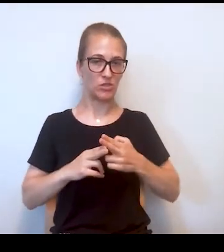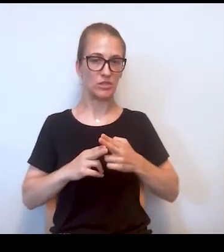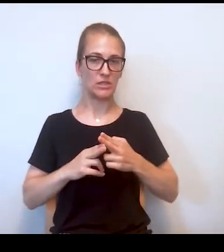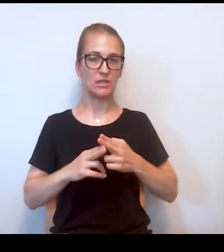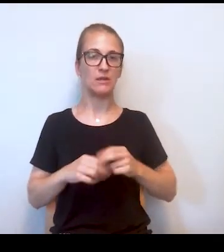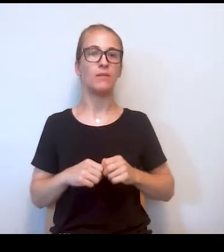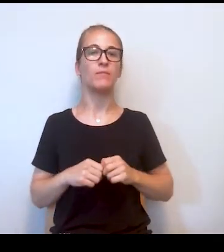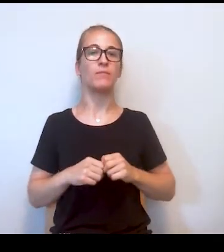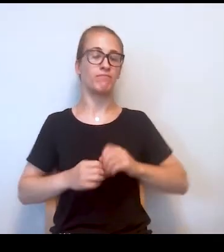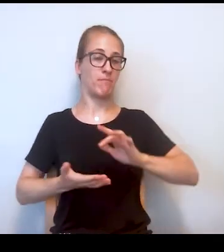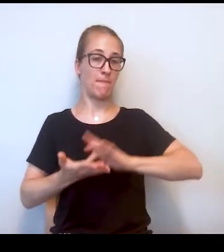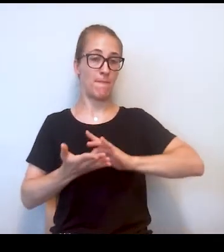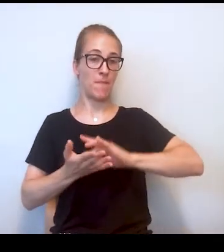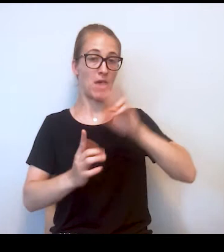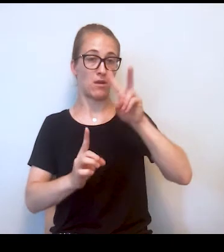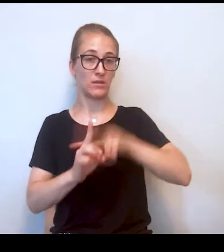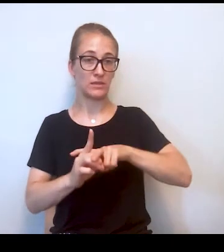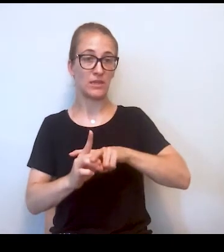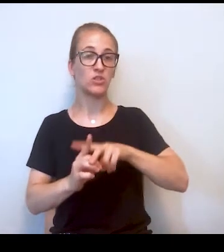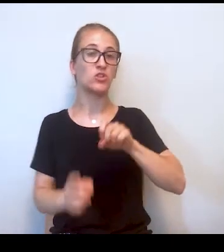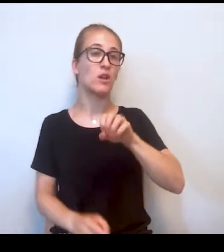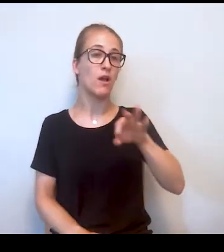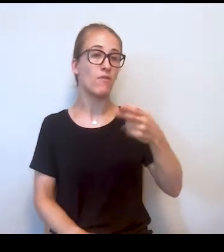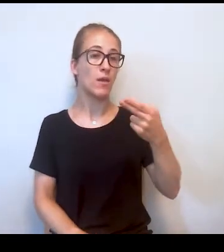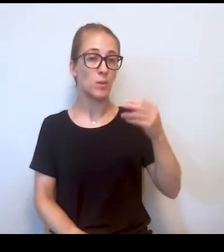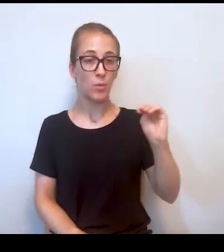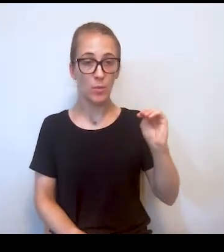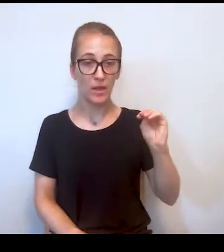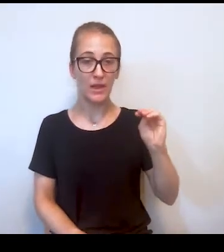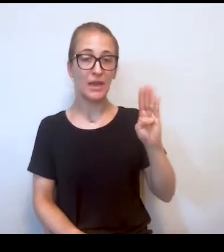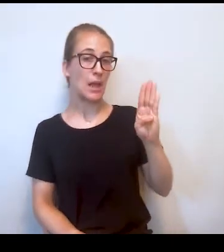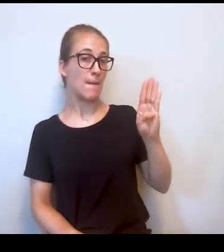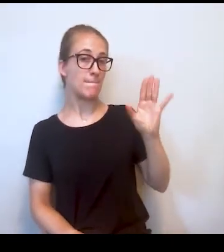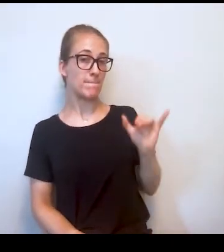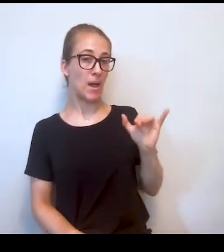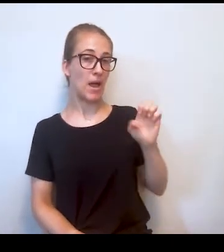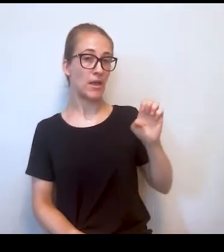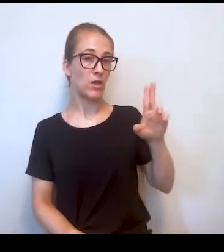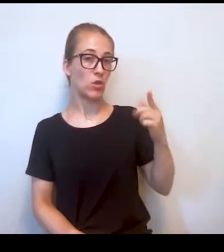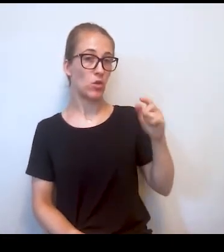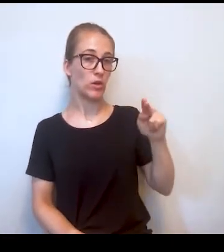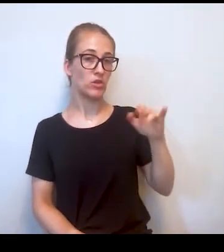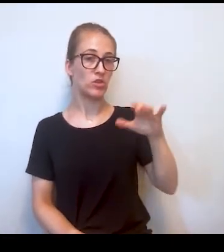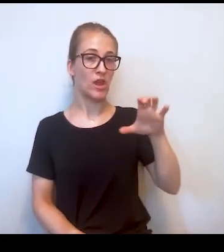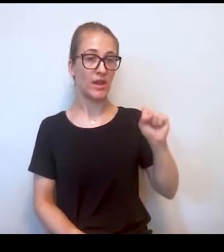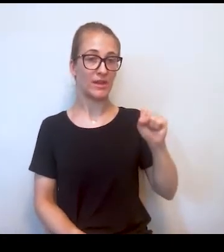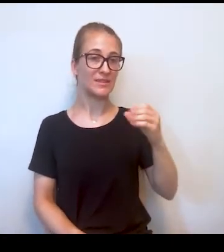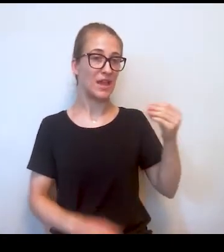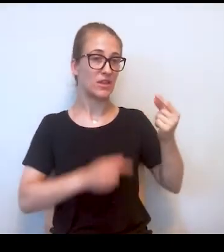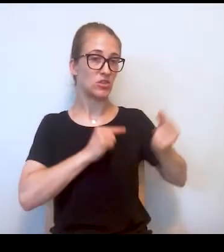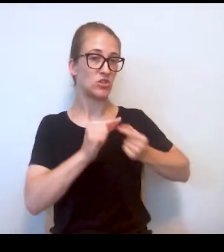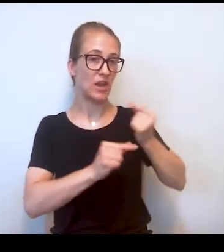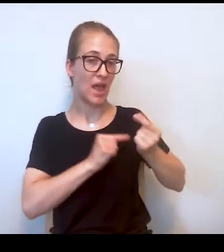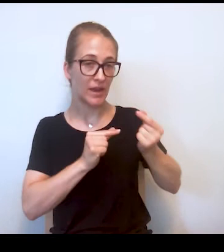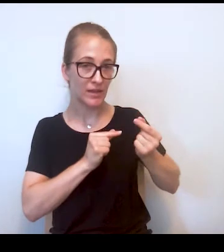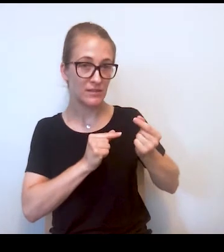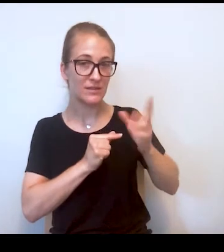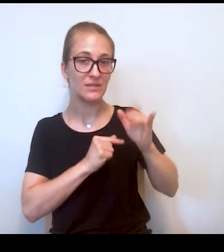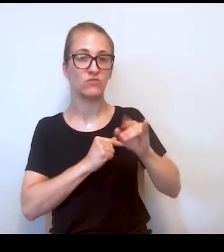by the eugenics and genetics movement is really different than access to medical care,